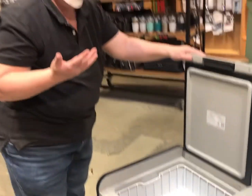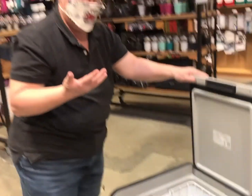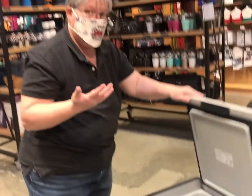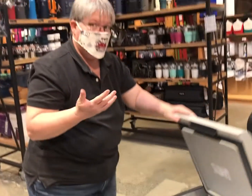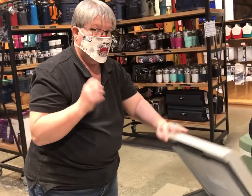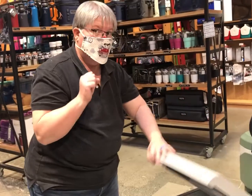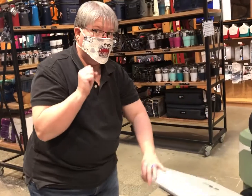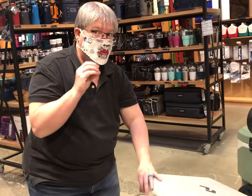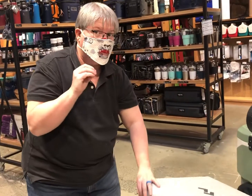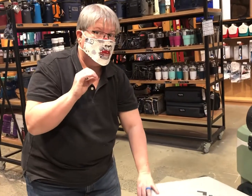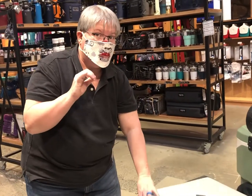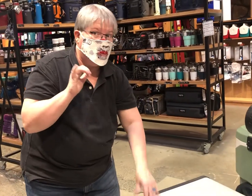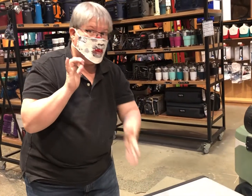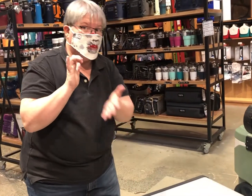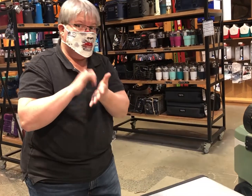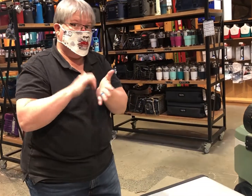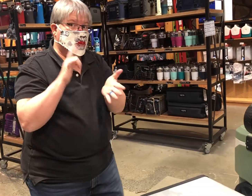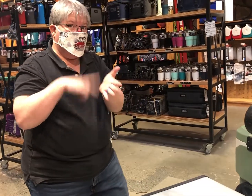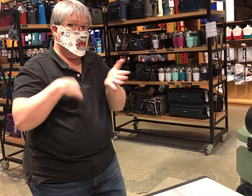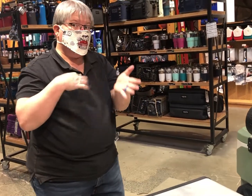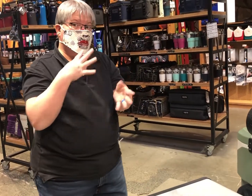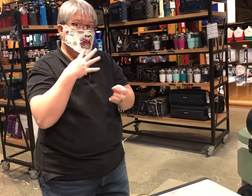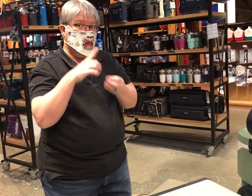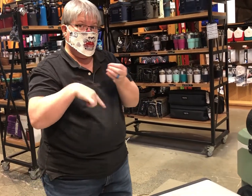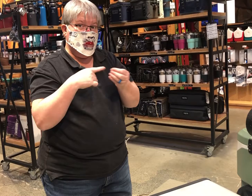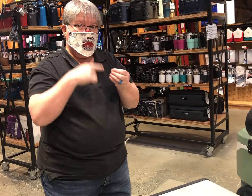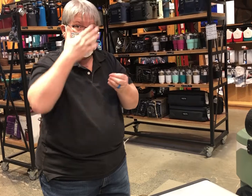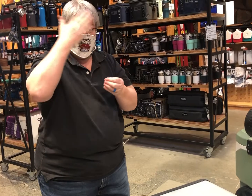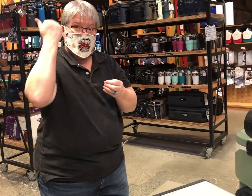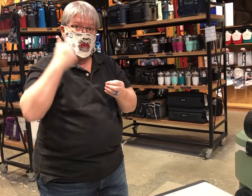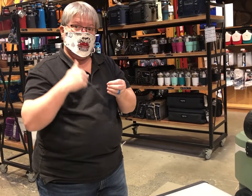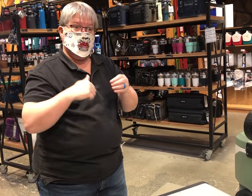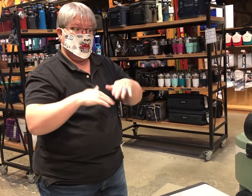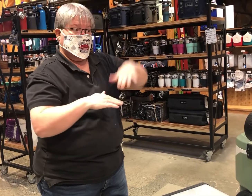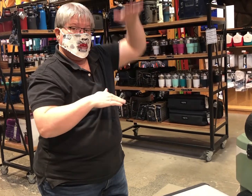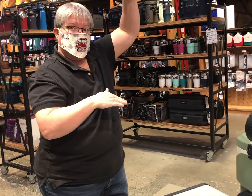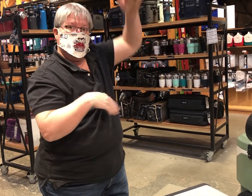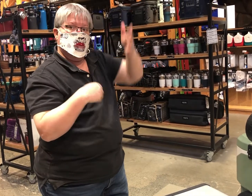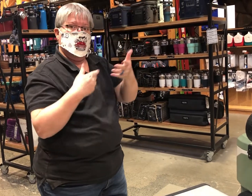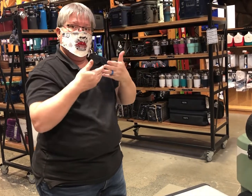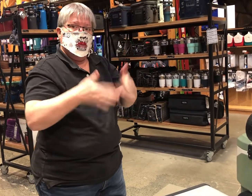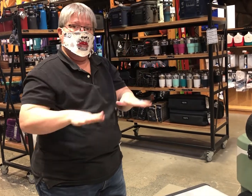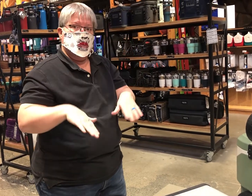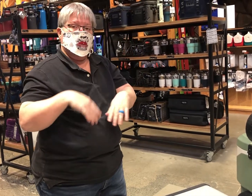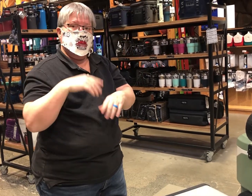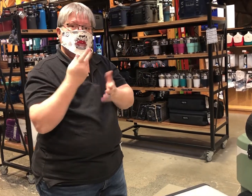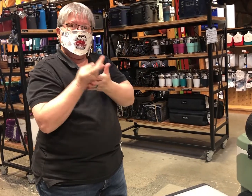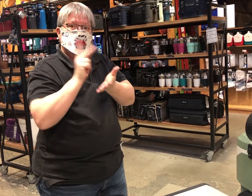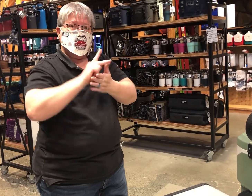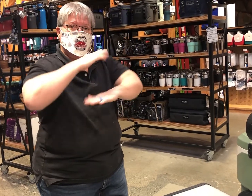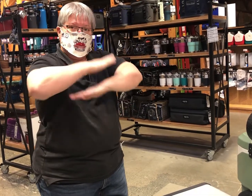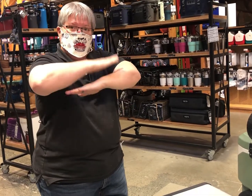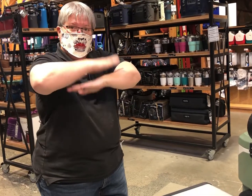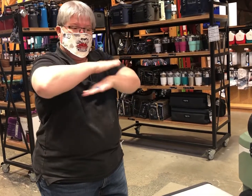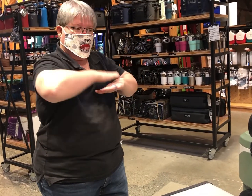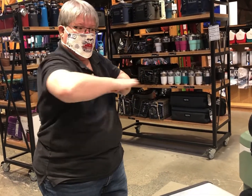So that's what we were talking about. Because the tall fridge we would lose kitchen countertop space.